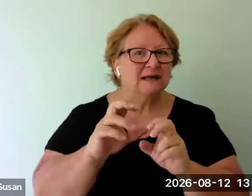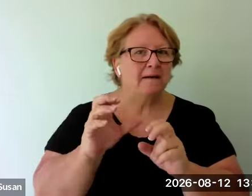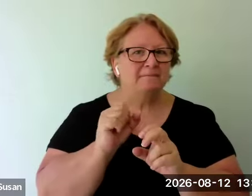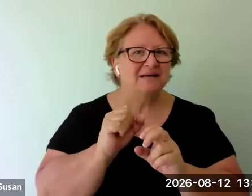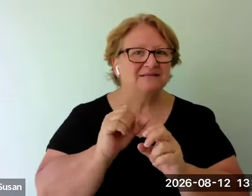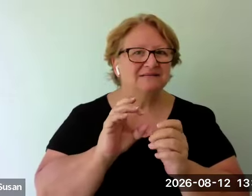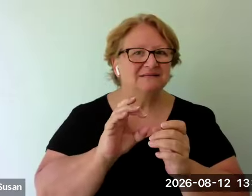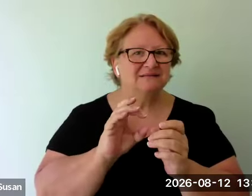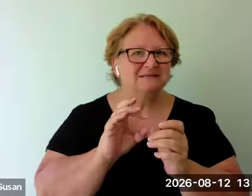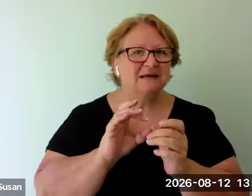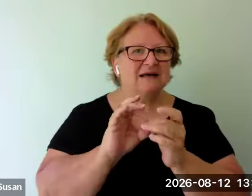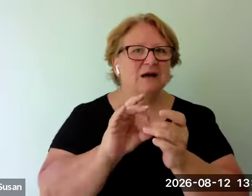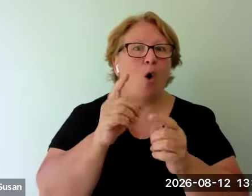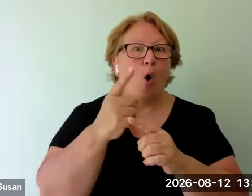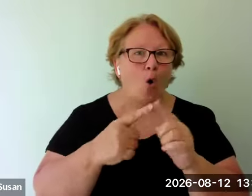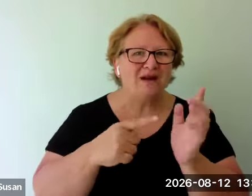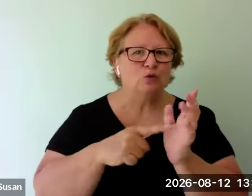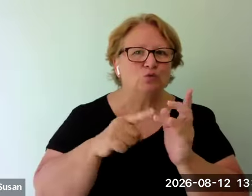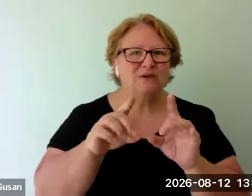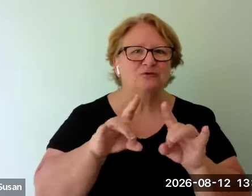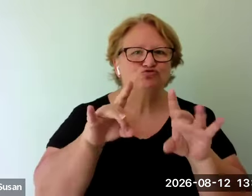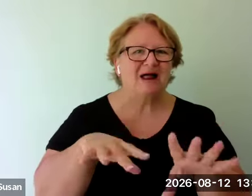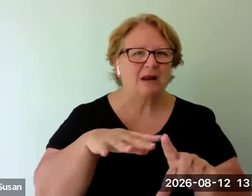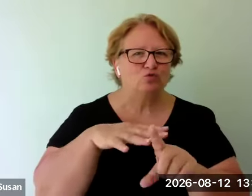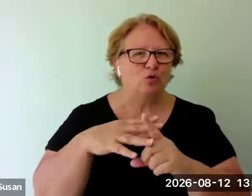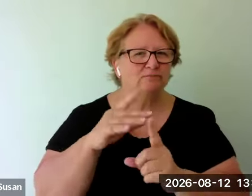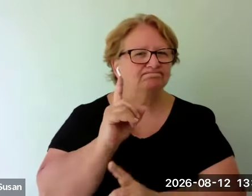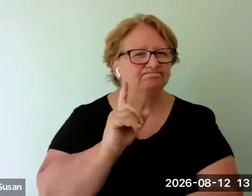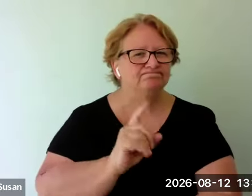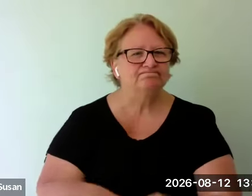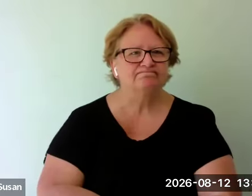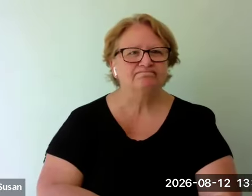but also involves international collaborations